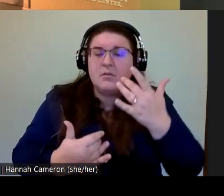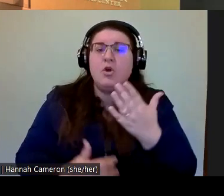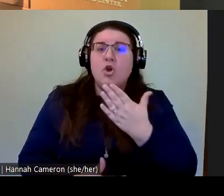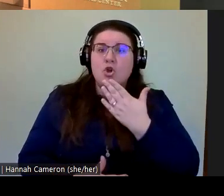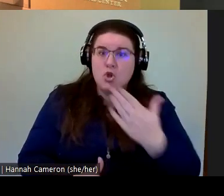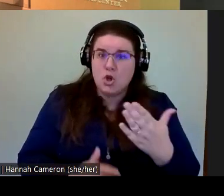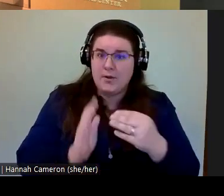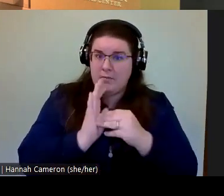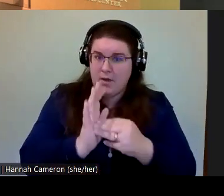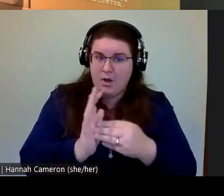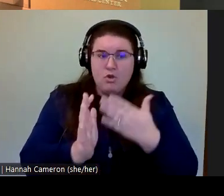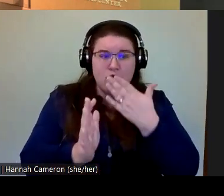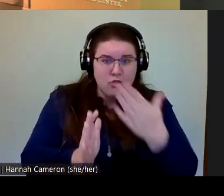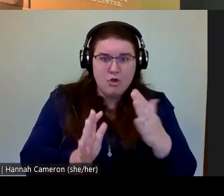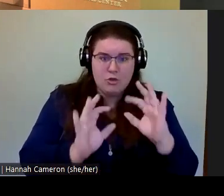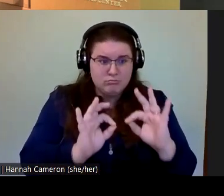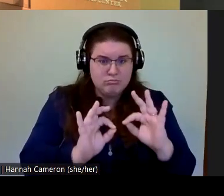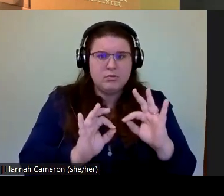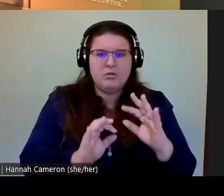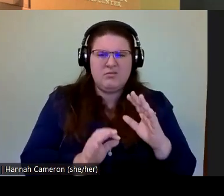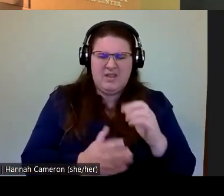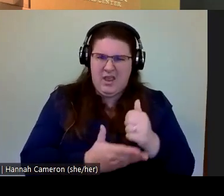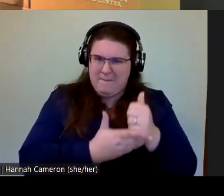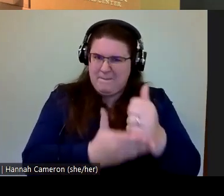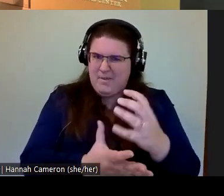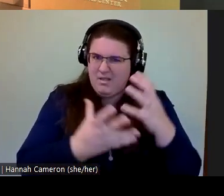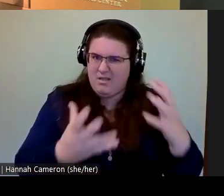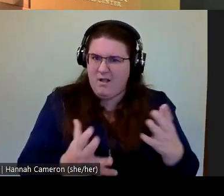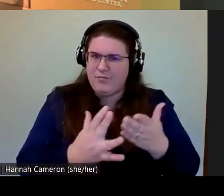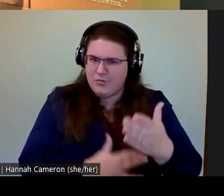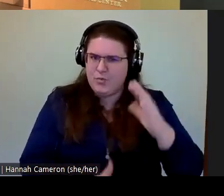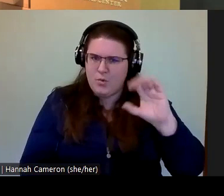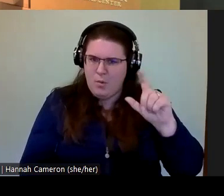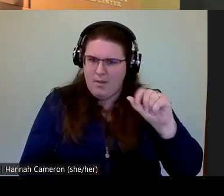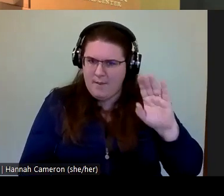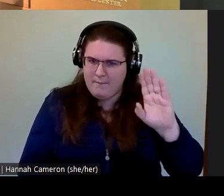bit with collaborative care going to shift gears for just a moment so I've talked a little bit